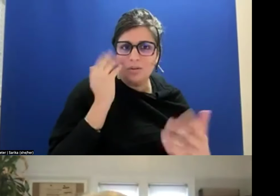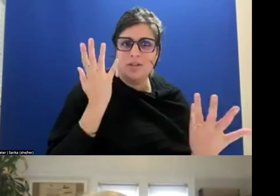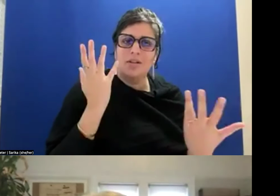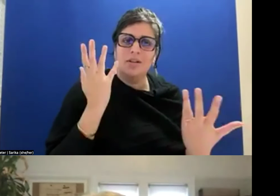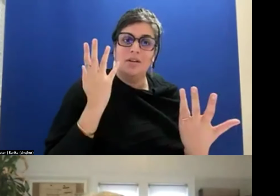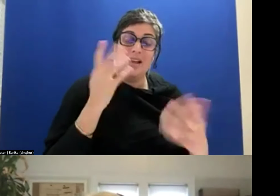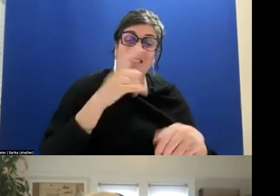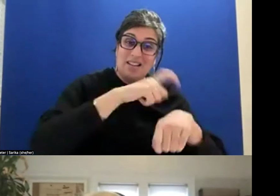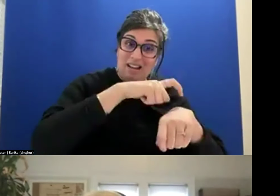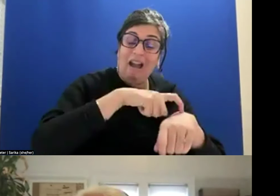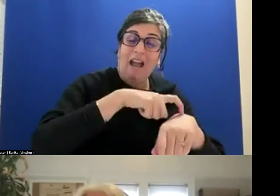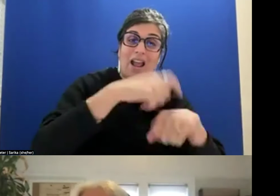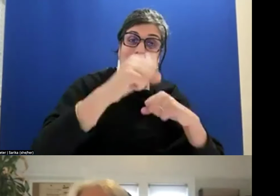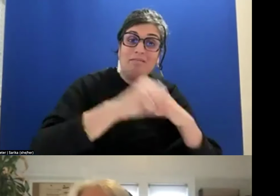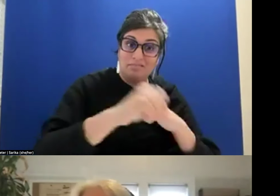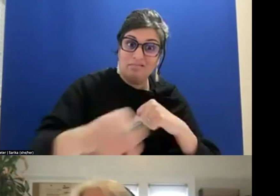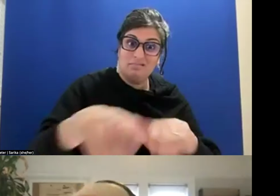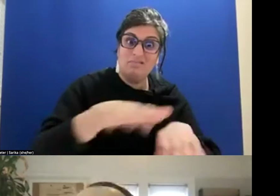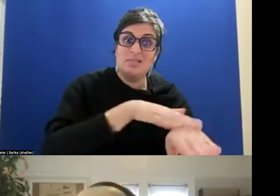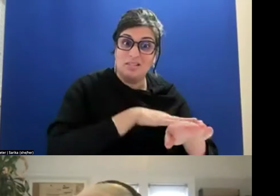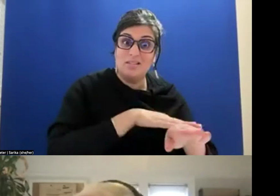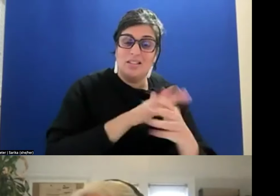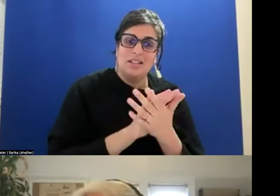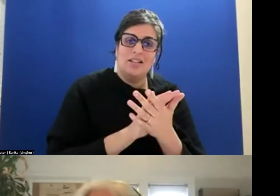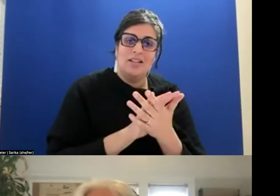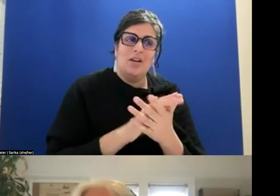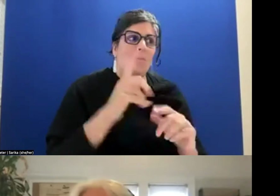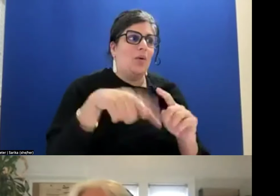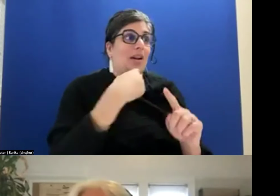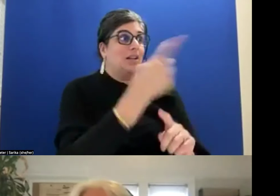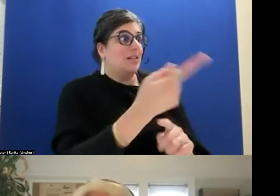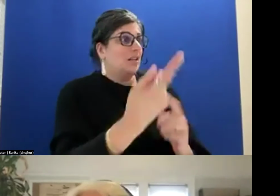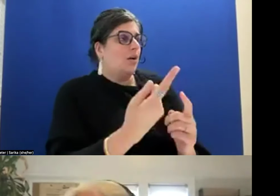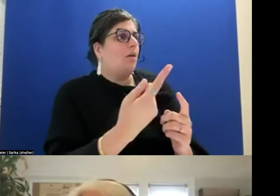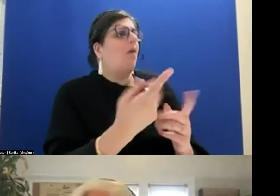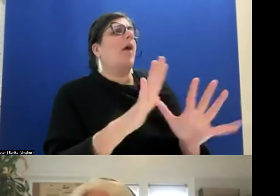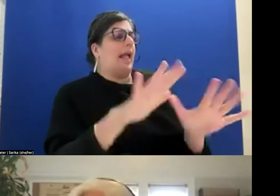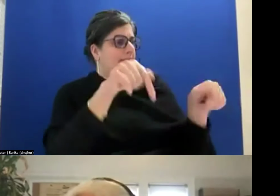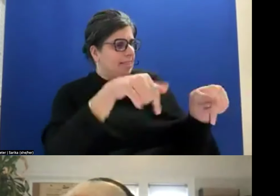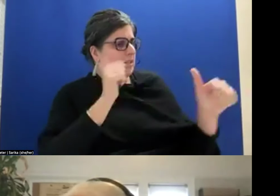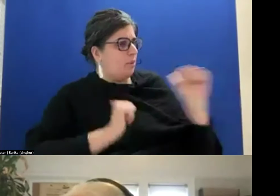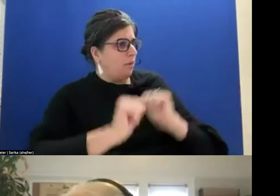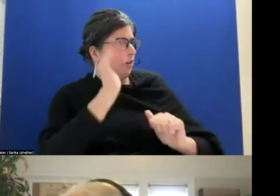You know, I think oftentimes when I say to someone, let's make this performance for free, of course, have all these concerns.